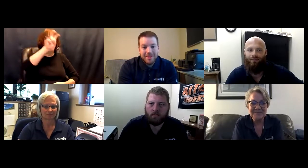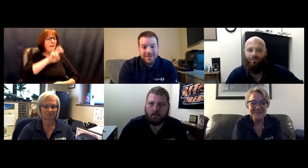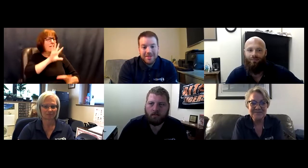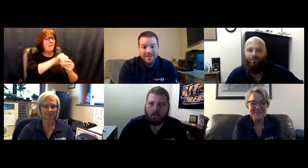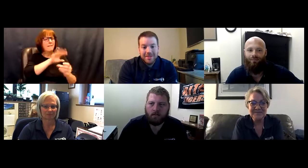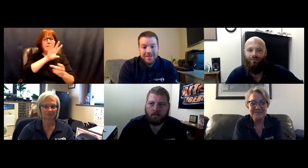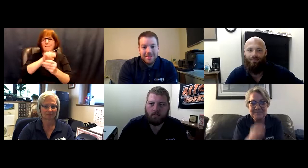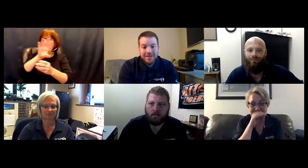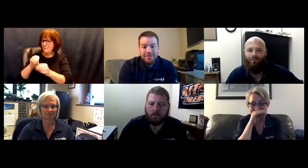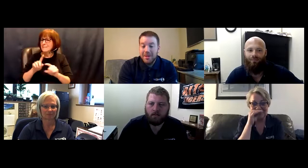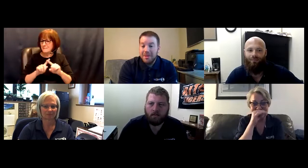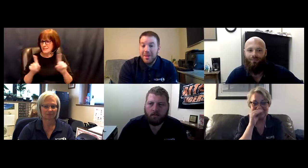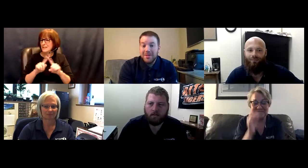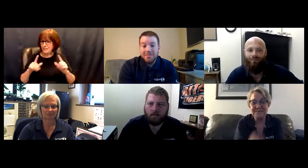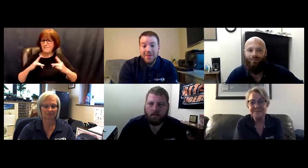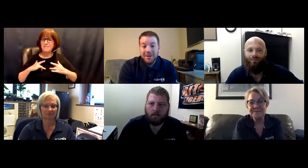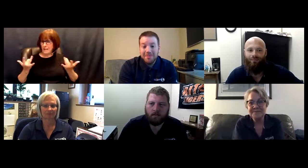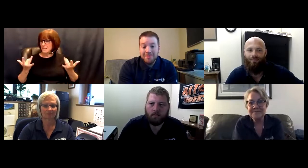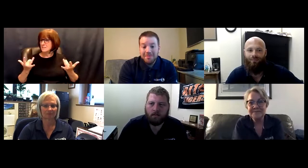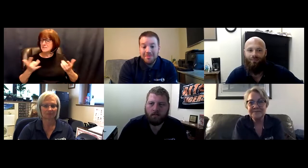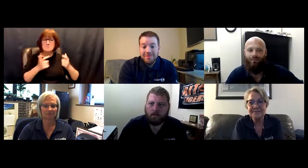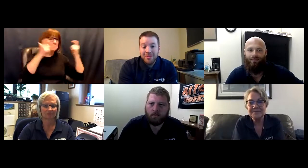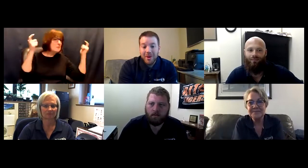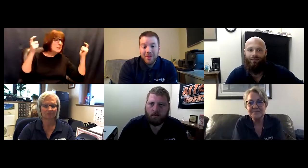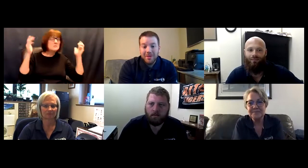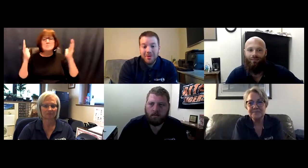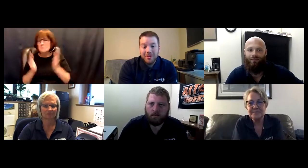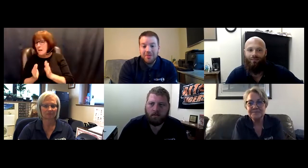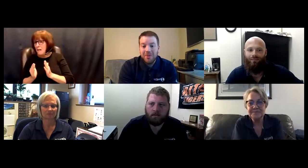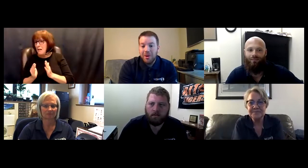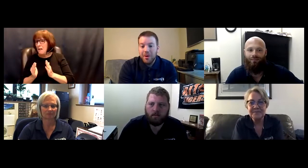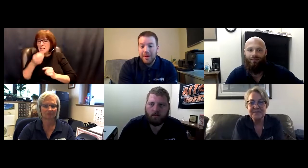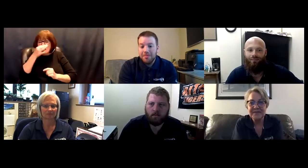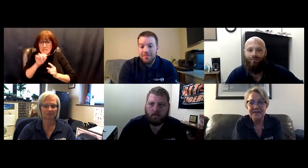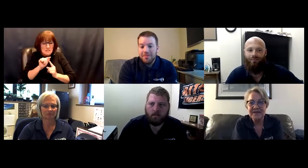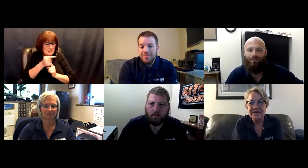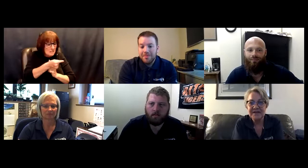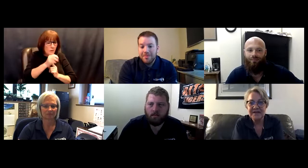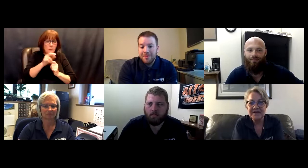events either big or small. Right around the corner or far away they